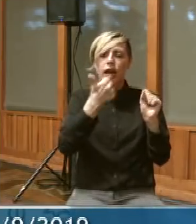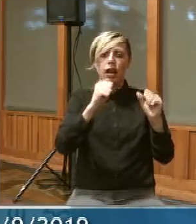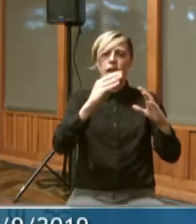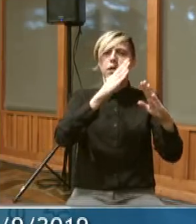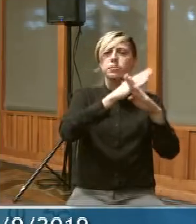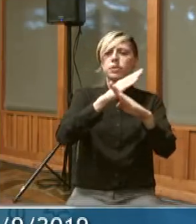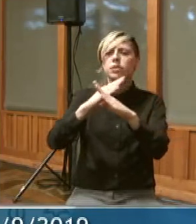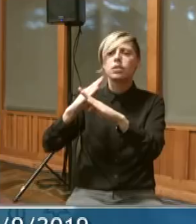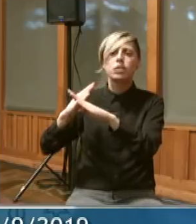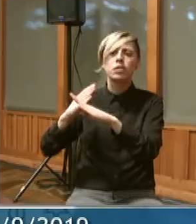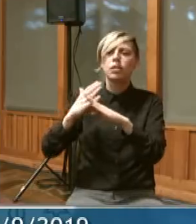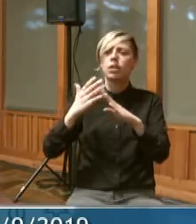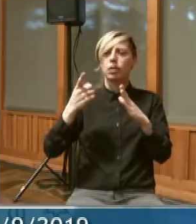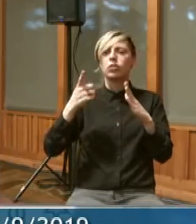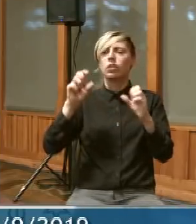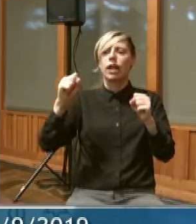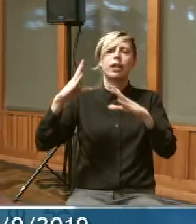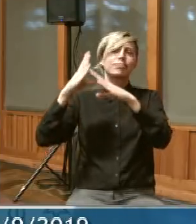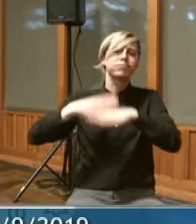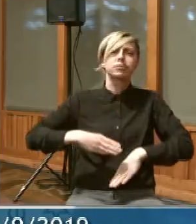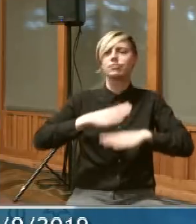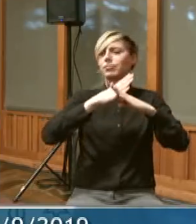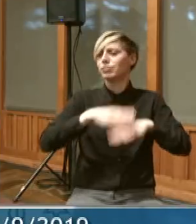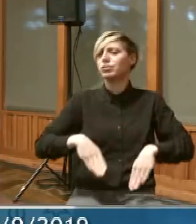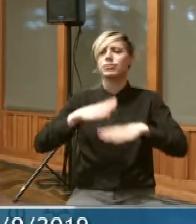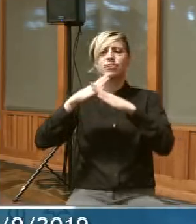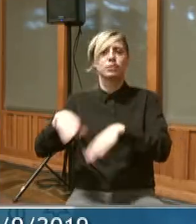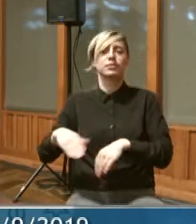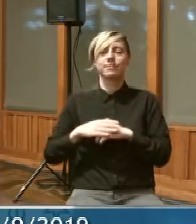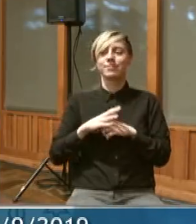CLASSES. THEY MAKE SURE EQUIPMENT IS SAFE. THEY MAKE SURE THAT BARRIERS TO